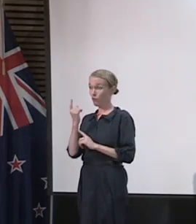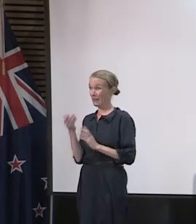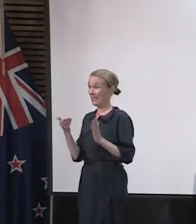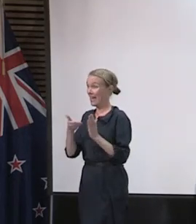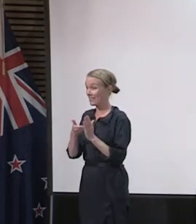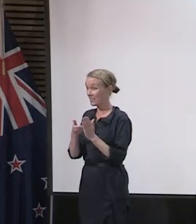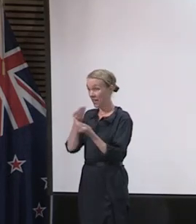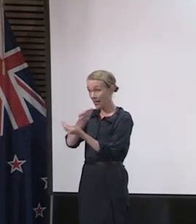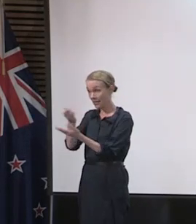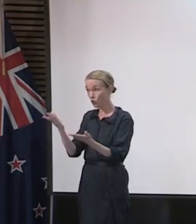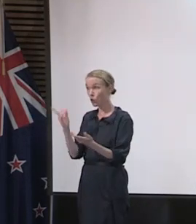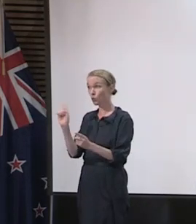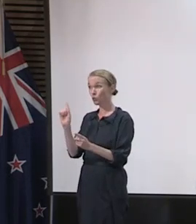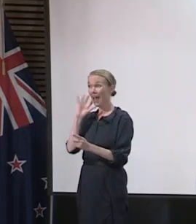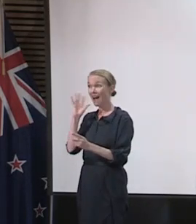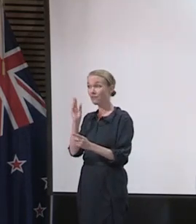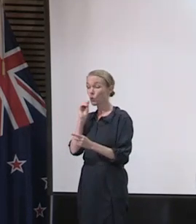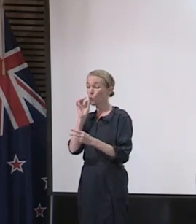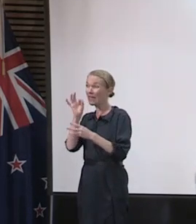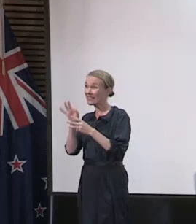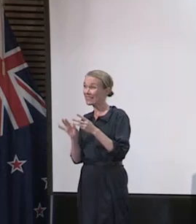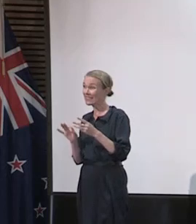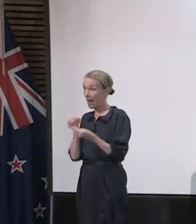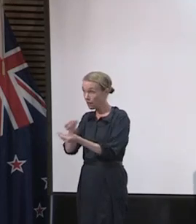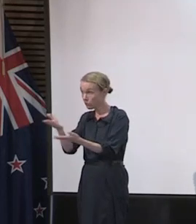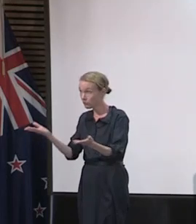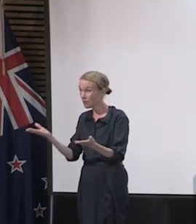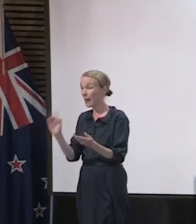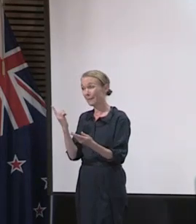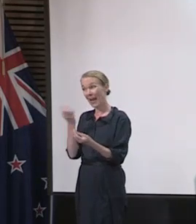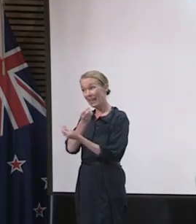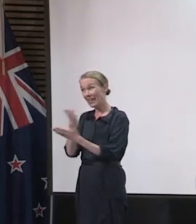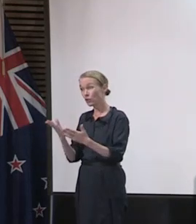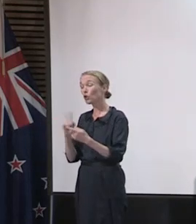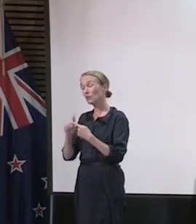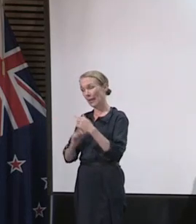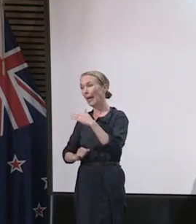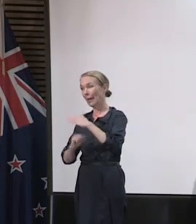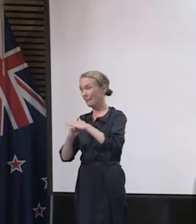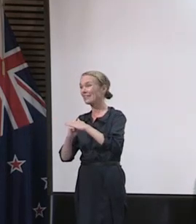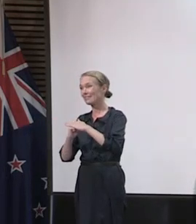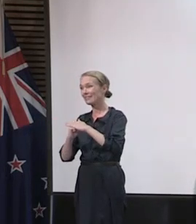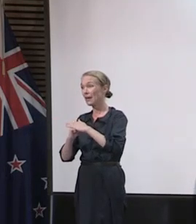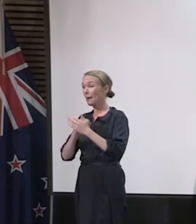are wanting to explore. We will will put out further details on this by this afternoon.